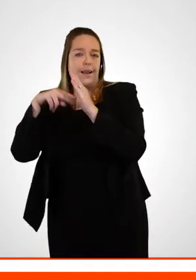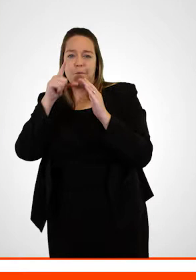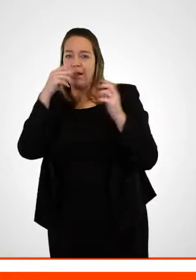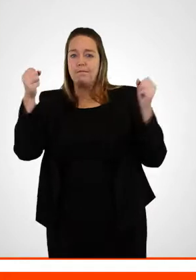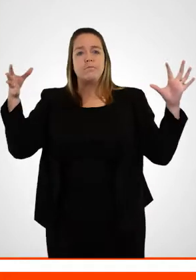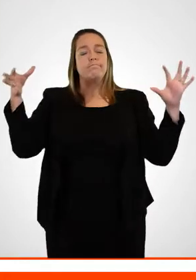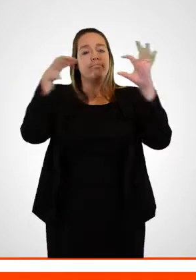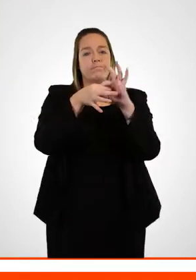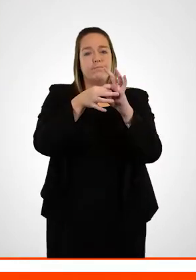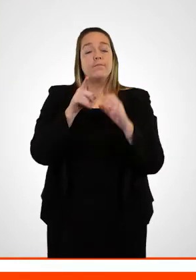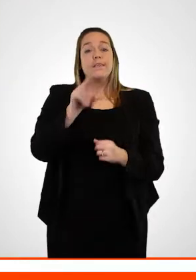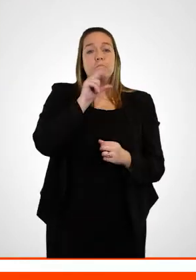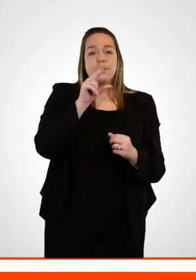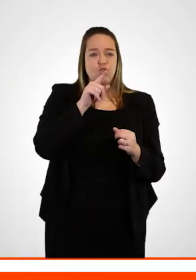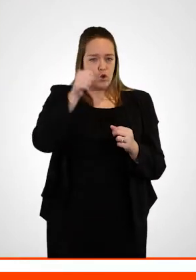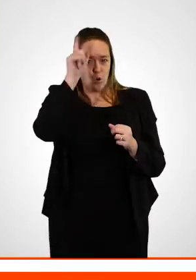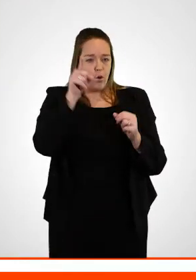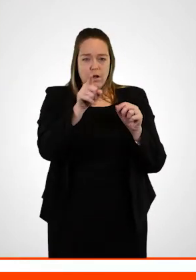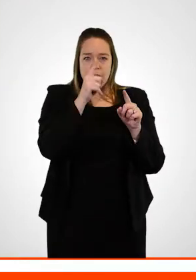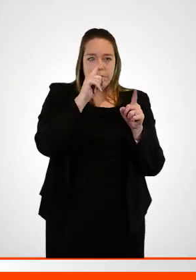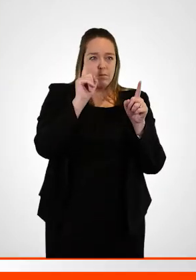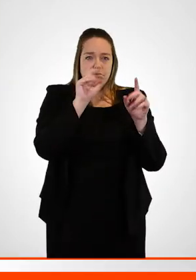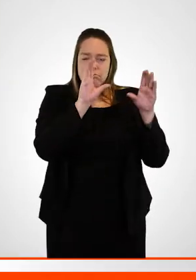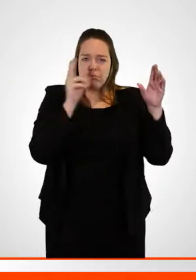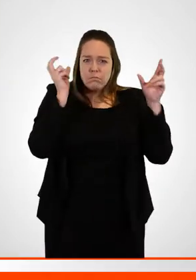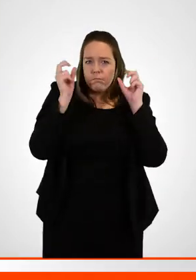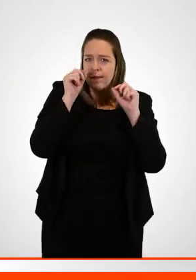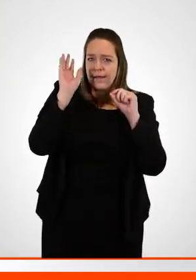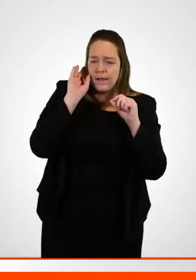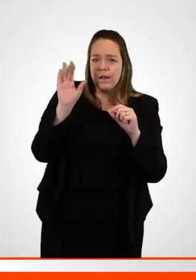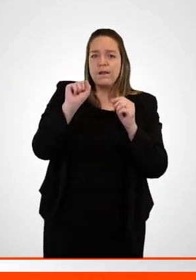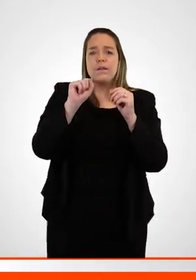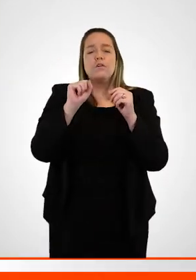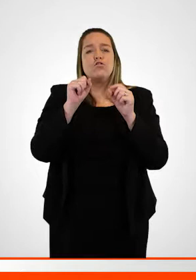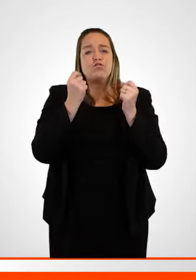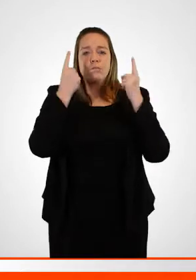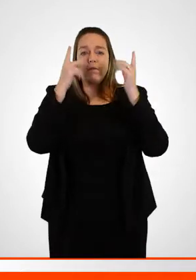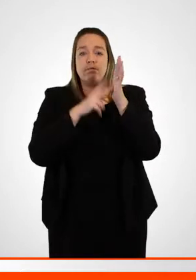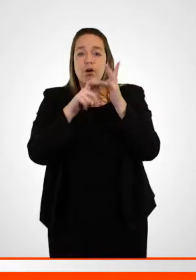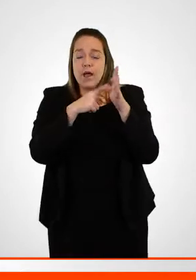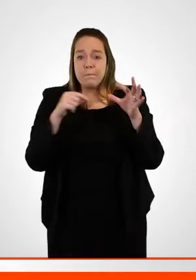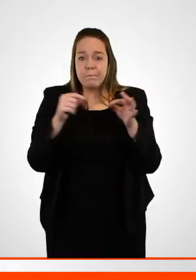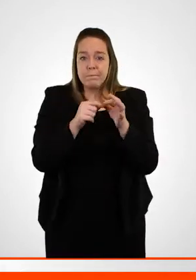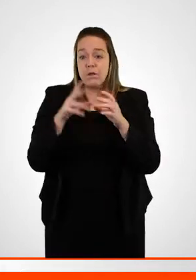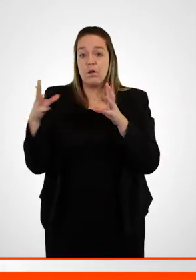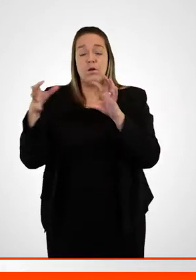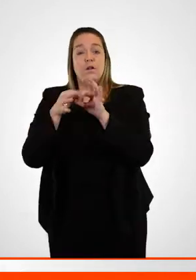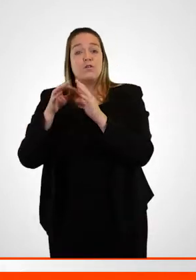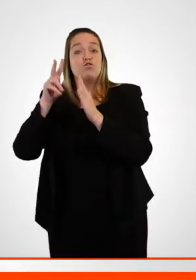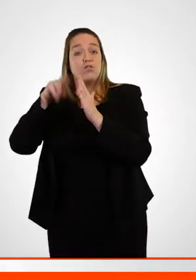We've got speech recognition linking up nicely with language, we've got receptive vocabulary linking up with reading comprehension,